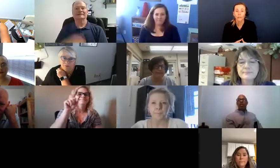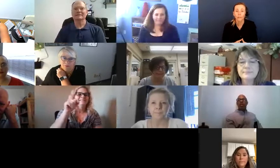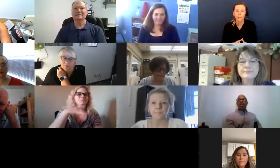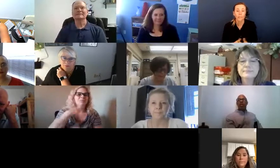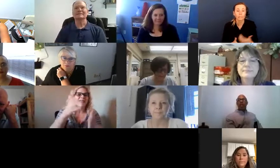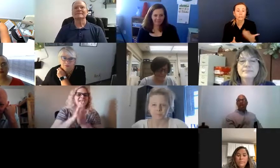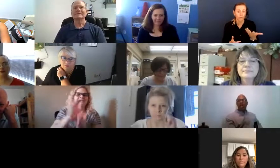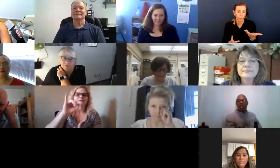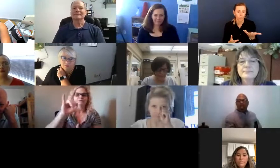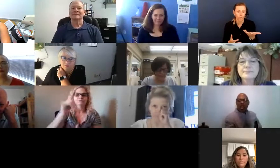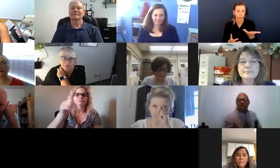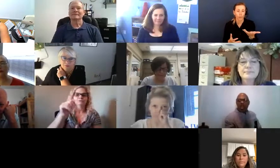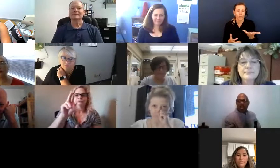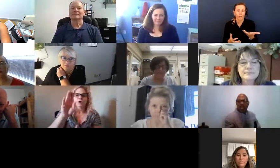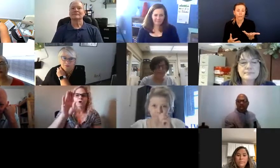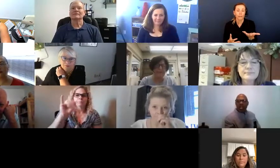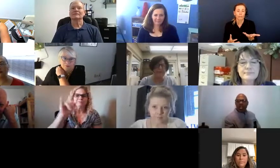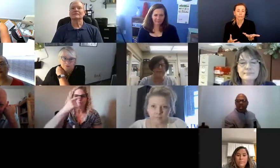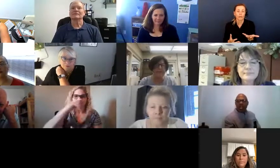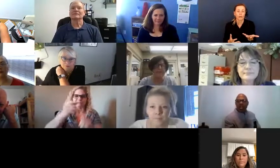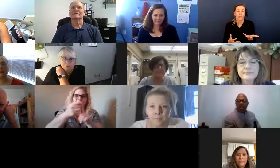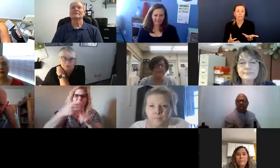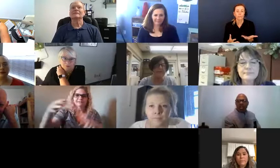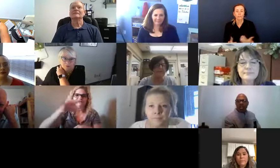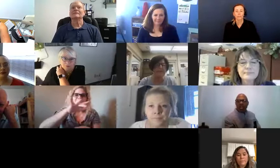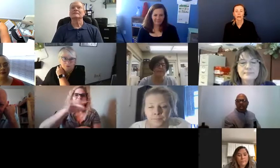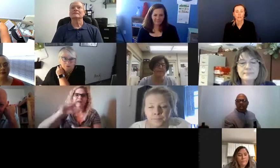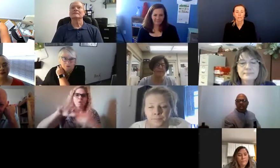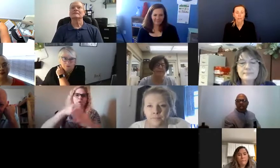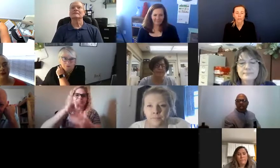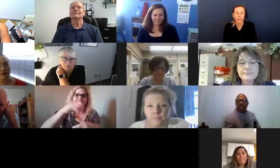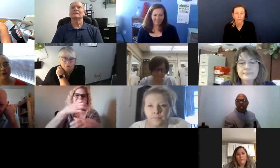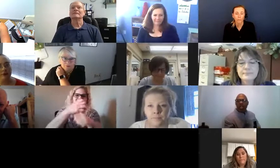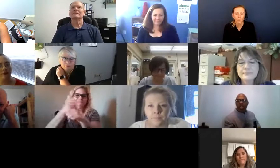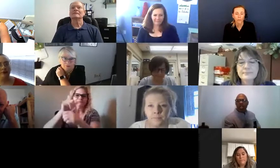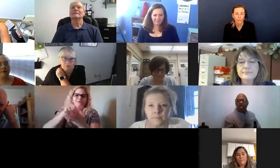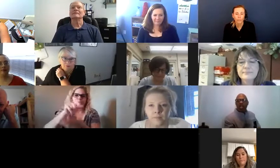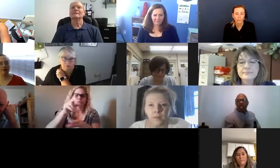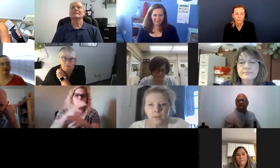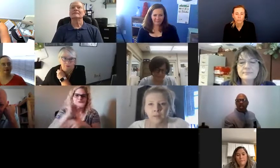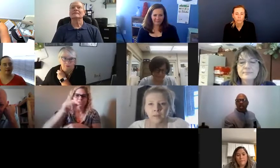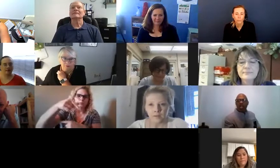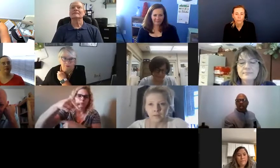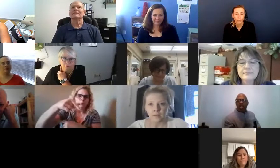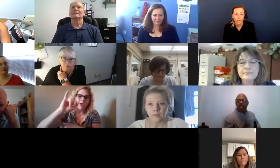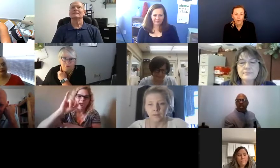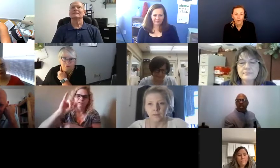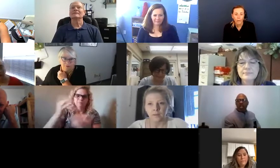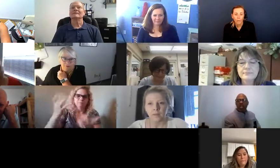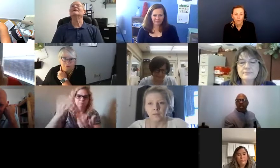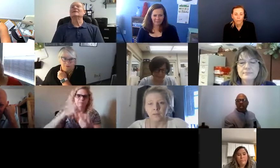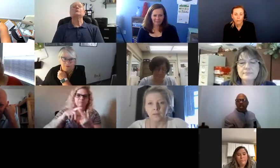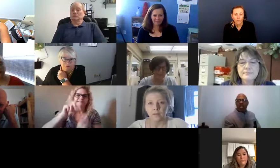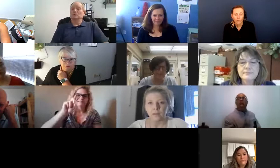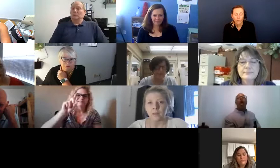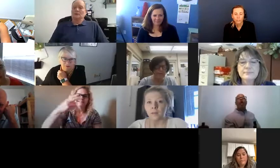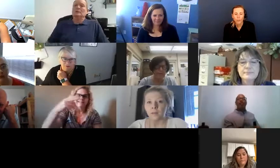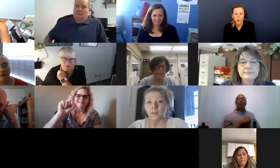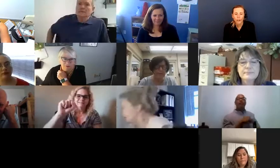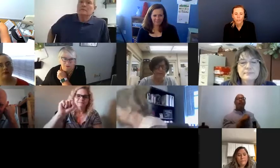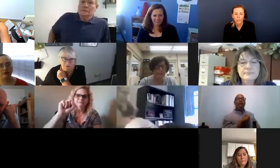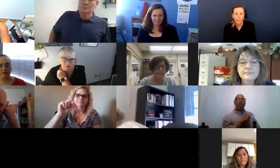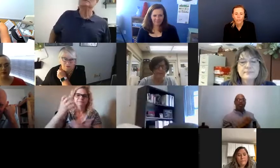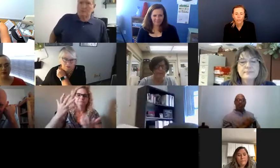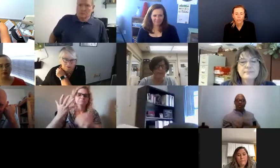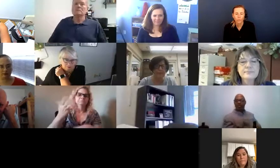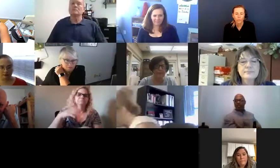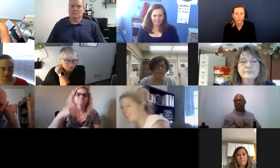Lisa: Yes, I have a question for Jabari. Would you mind expanding the acronym that you use like QI and DHS.